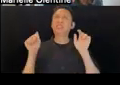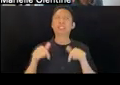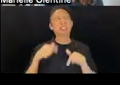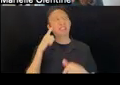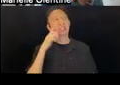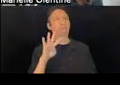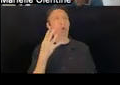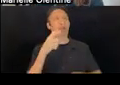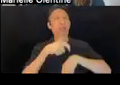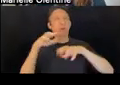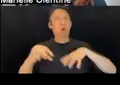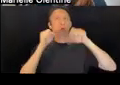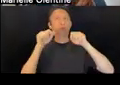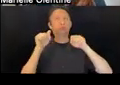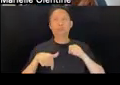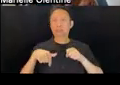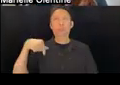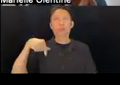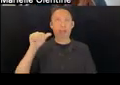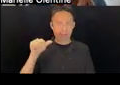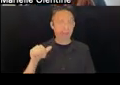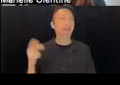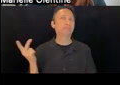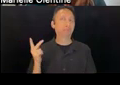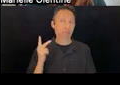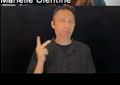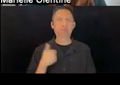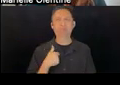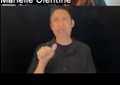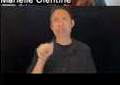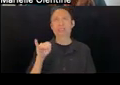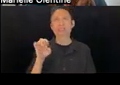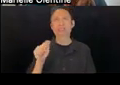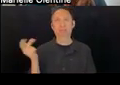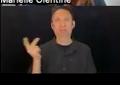wonderful and cool to be able to come back and share what I've learned after learning so much in this